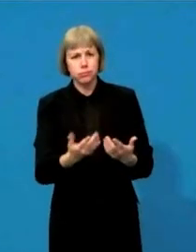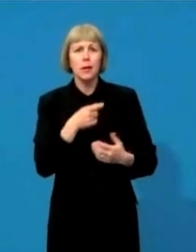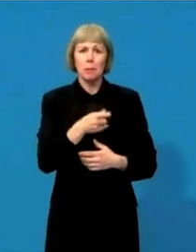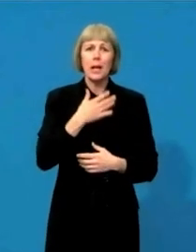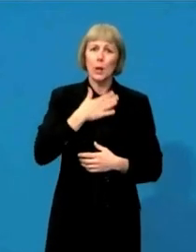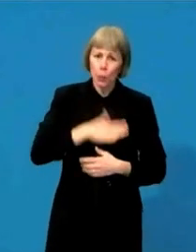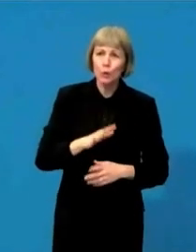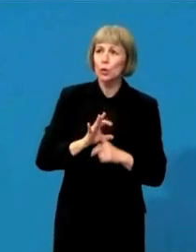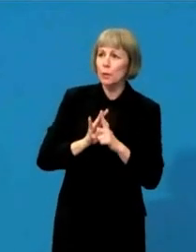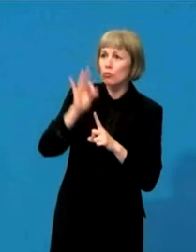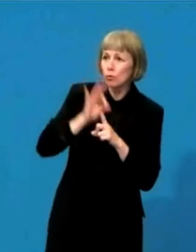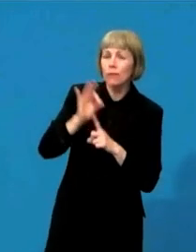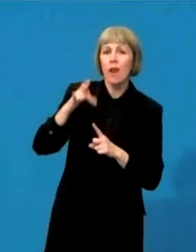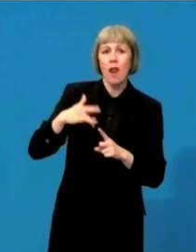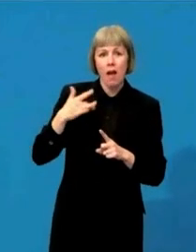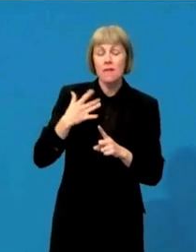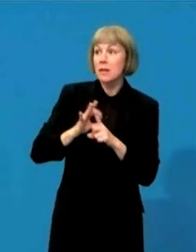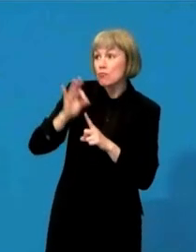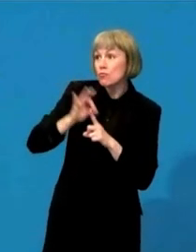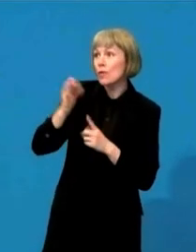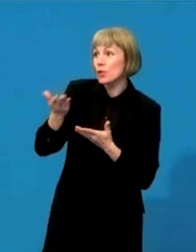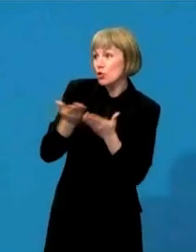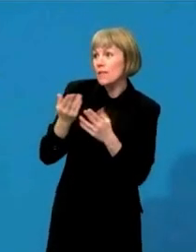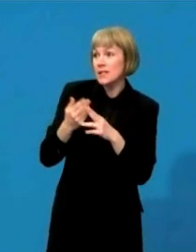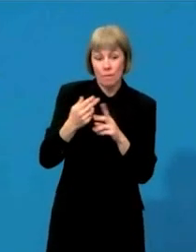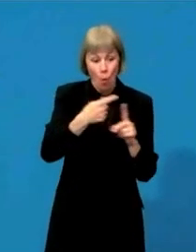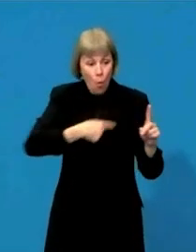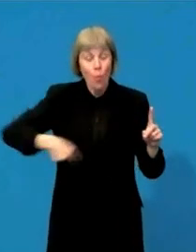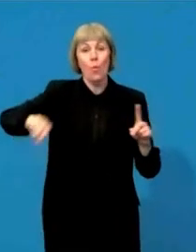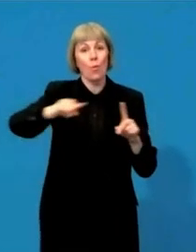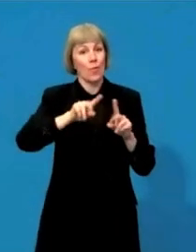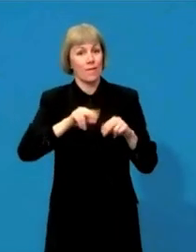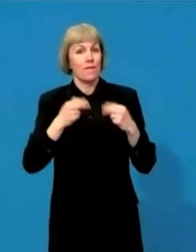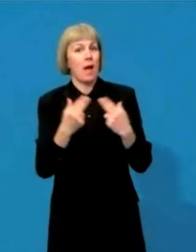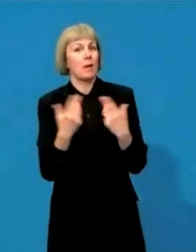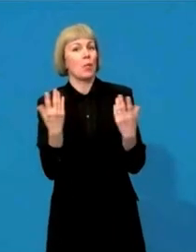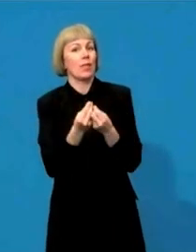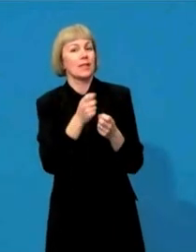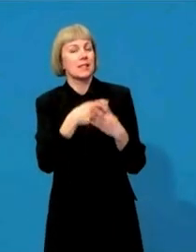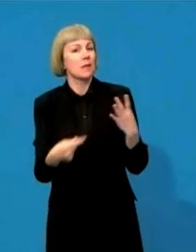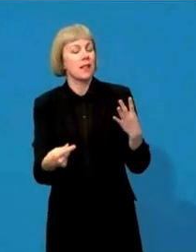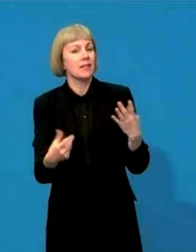the services for all his other family who have disabilities. But it - yeah, hasn't happened yet.